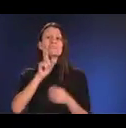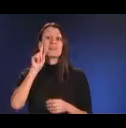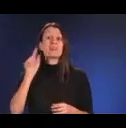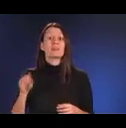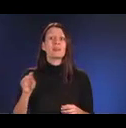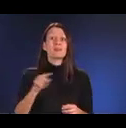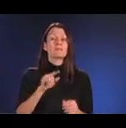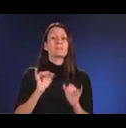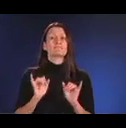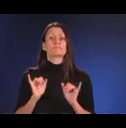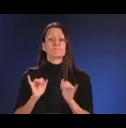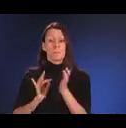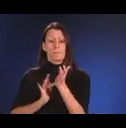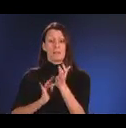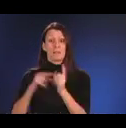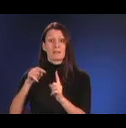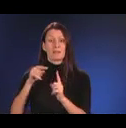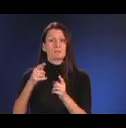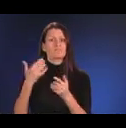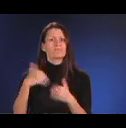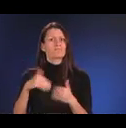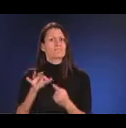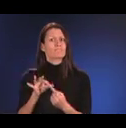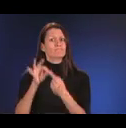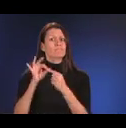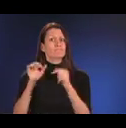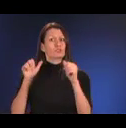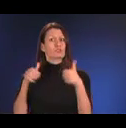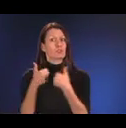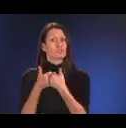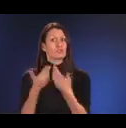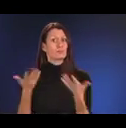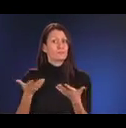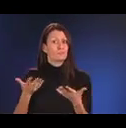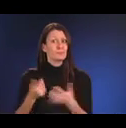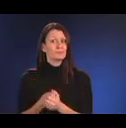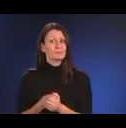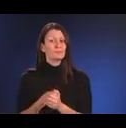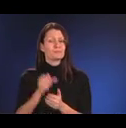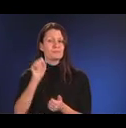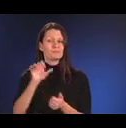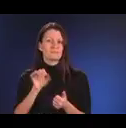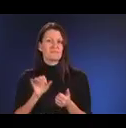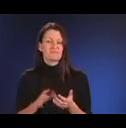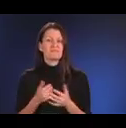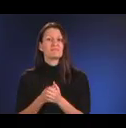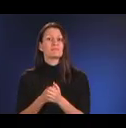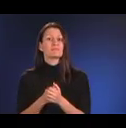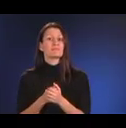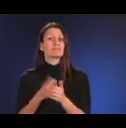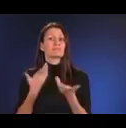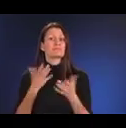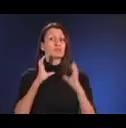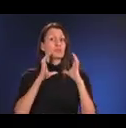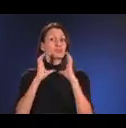Many deaf people encounter challenges when managing their medicine.